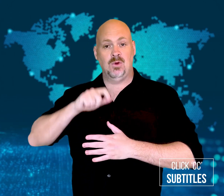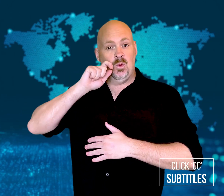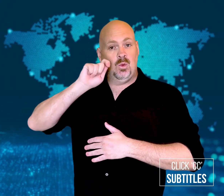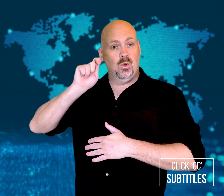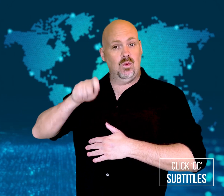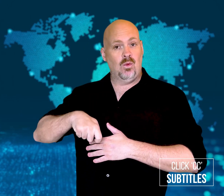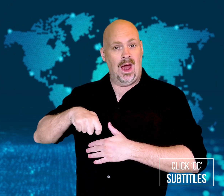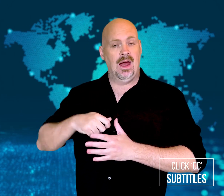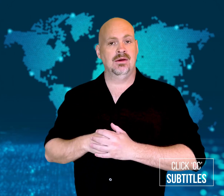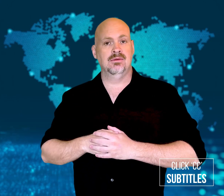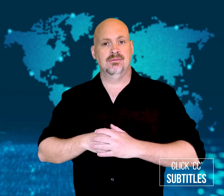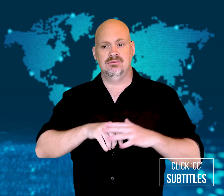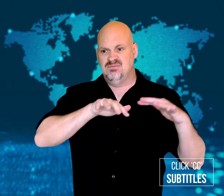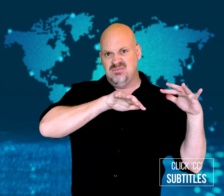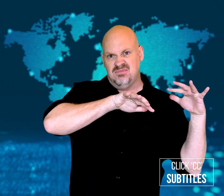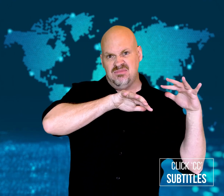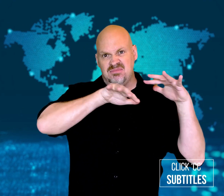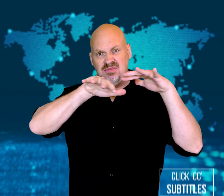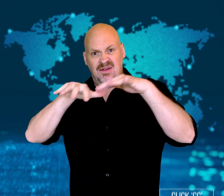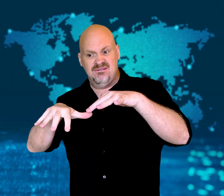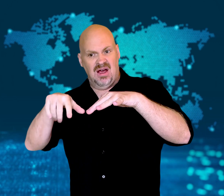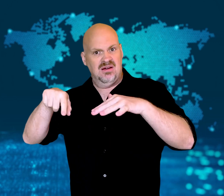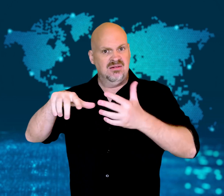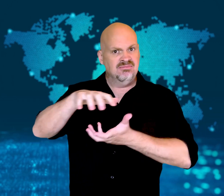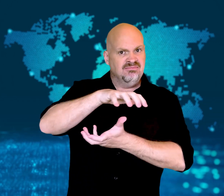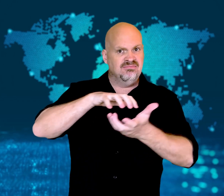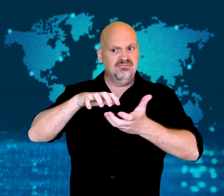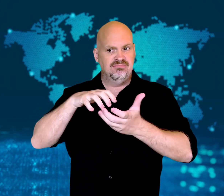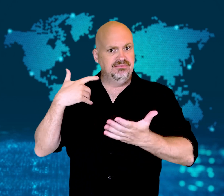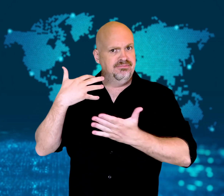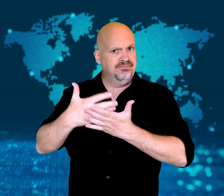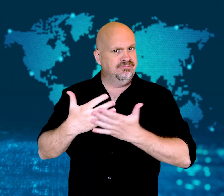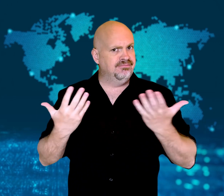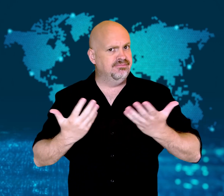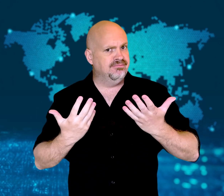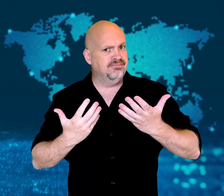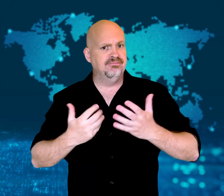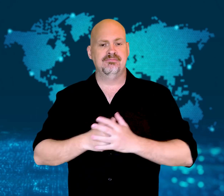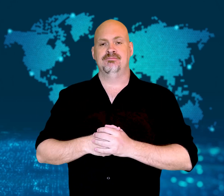Invasion update